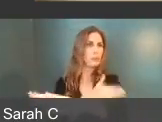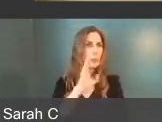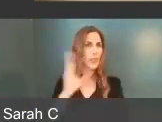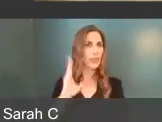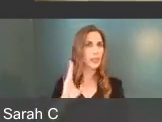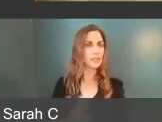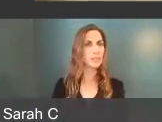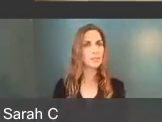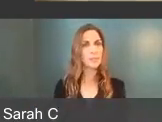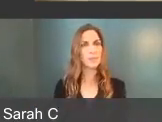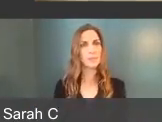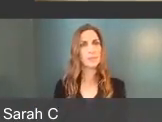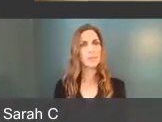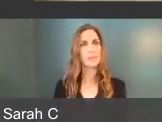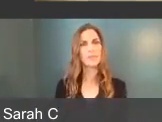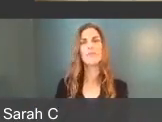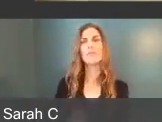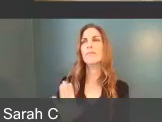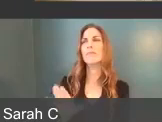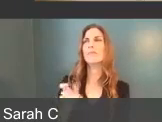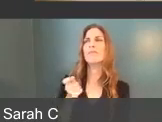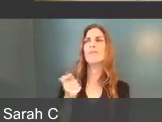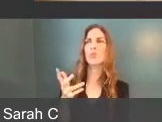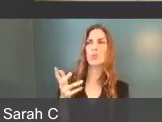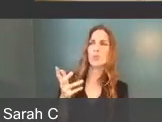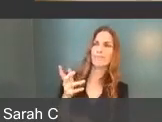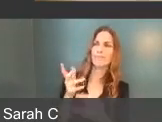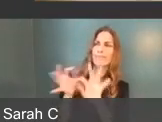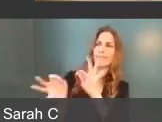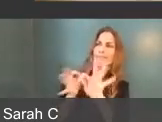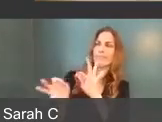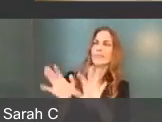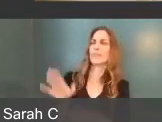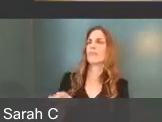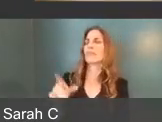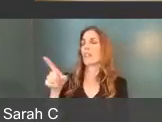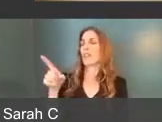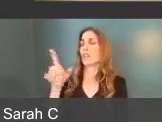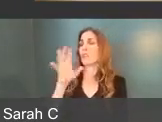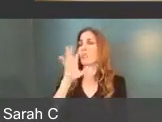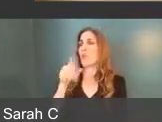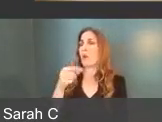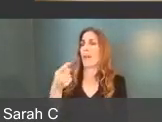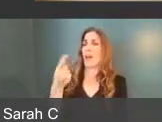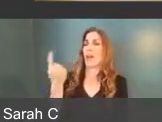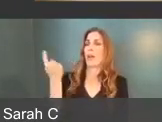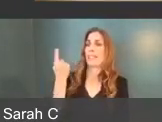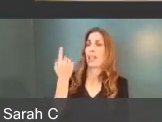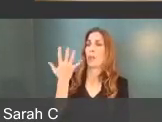[Reporter] And a couple kind of critical questions. You mentioned someone's employer